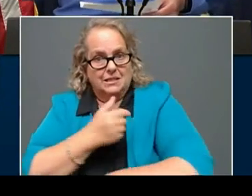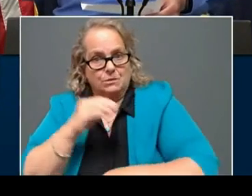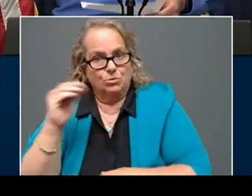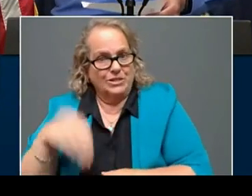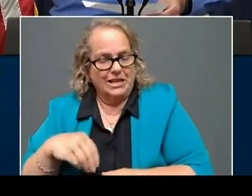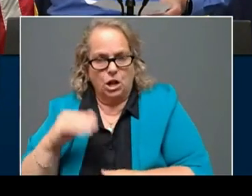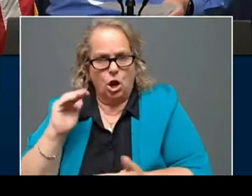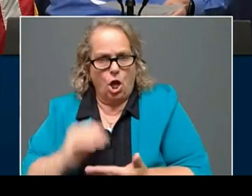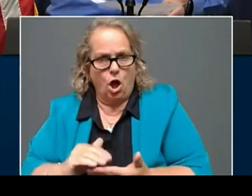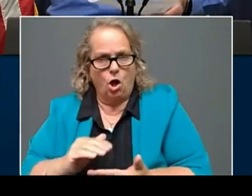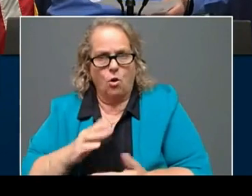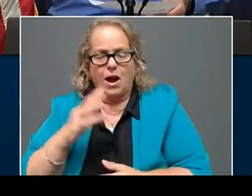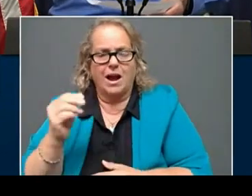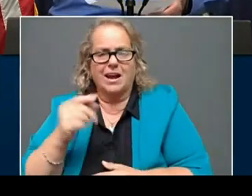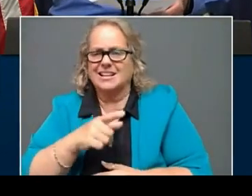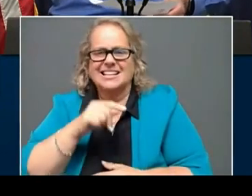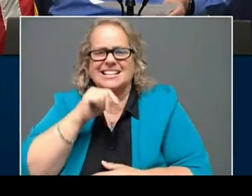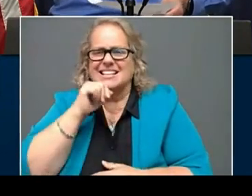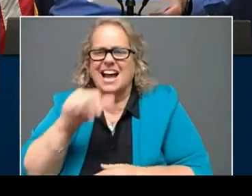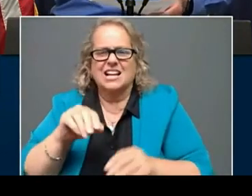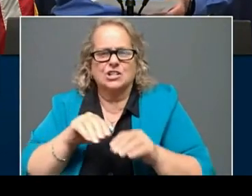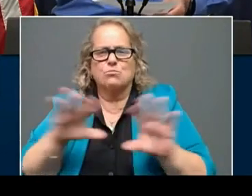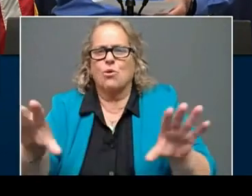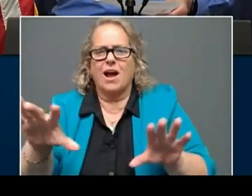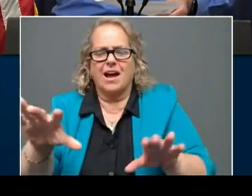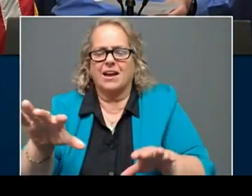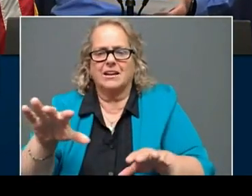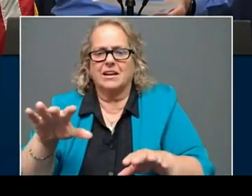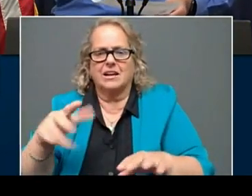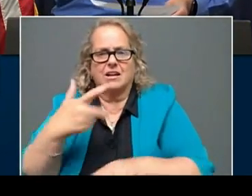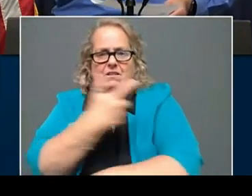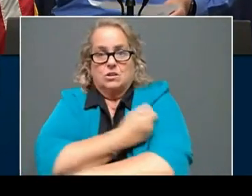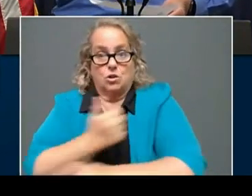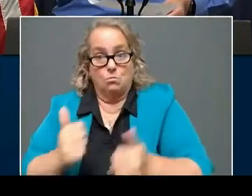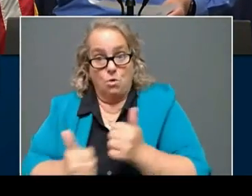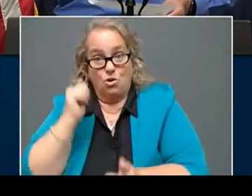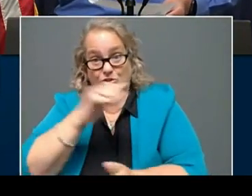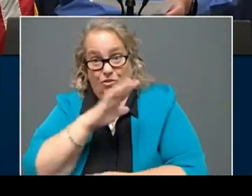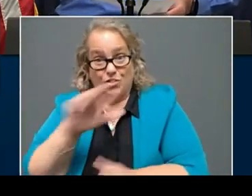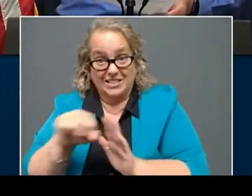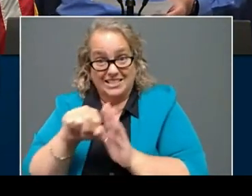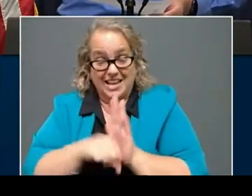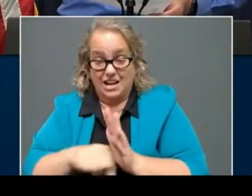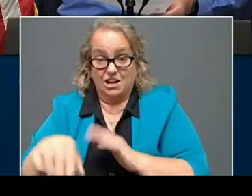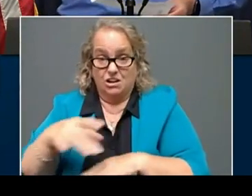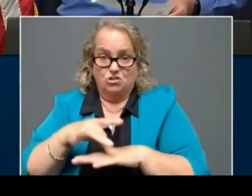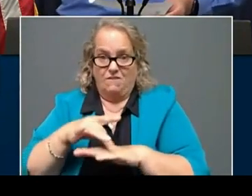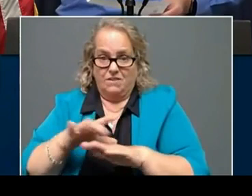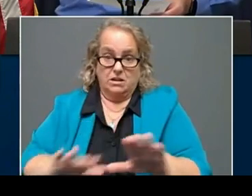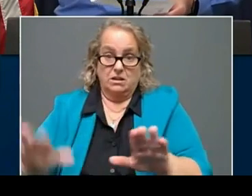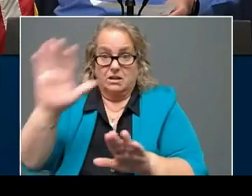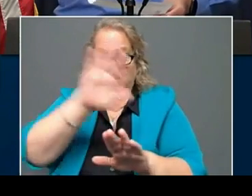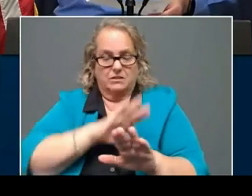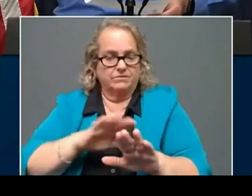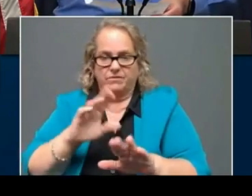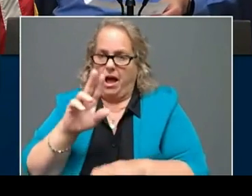vaccination. So most of the state geographically is unvaccinated or relatively low rates and it's only a small number of areas with larger